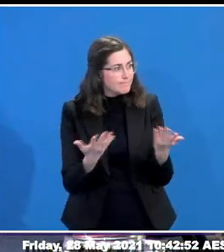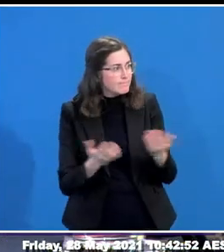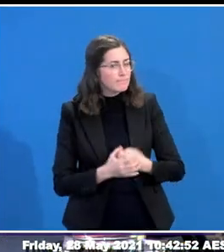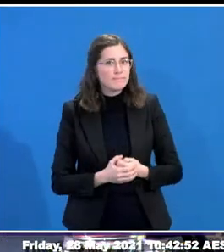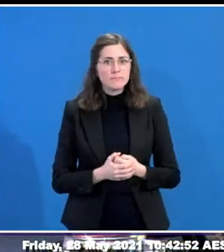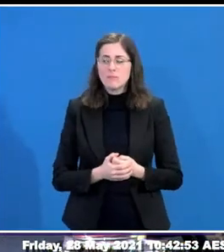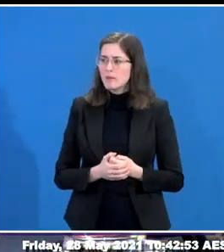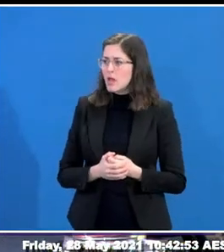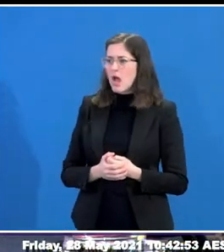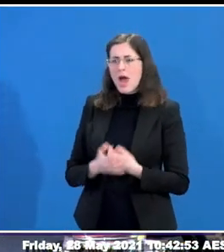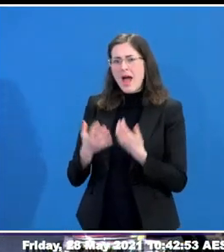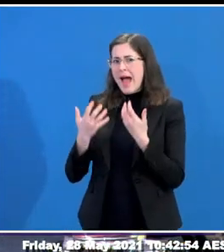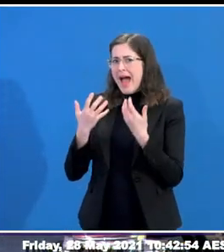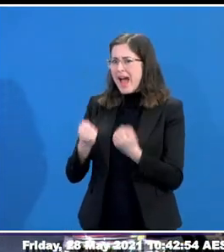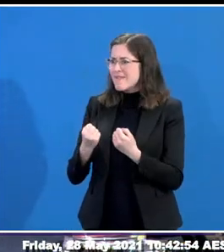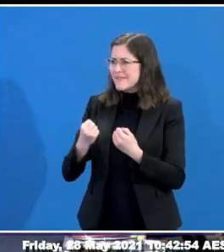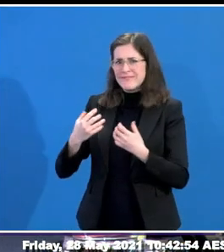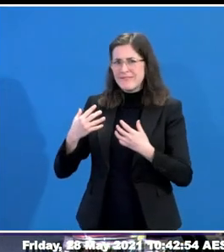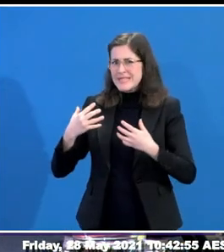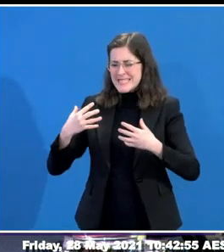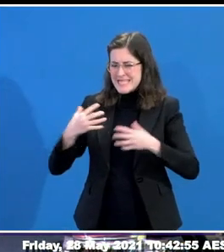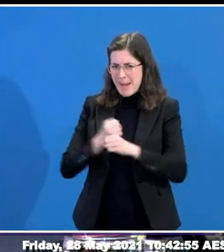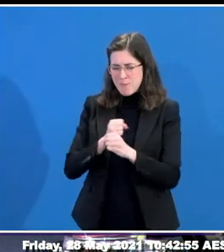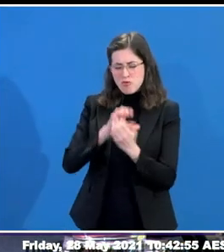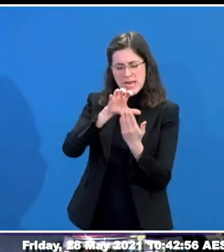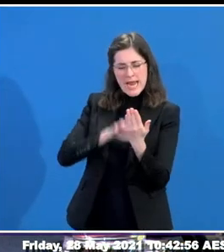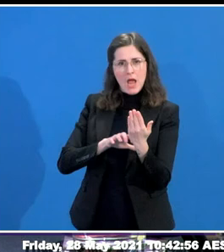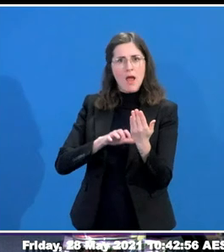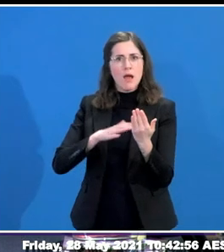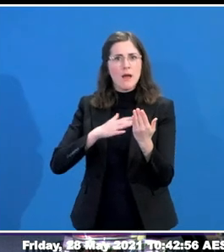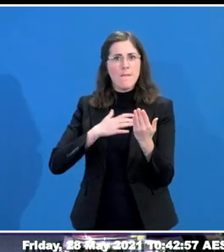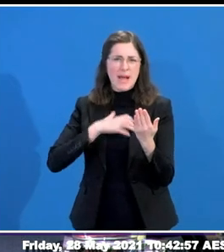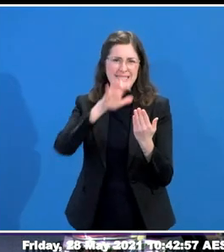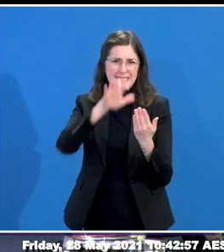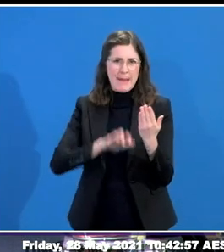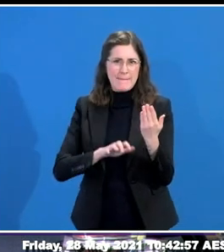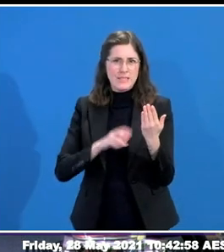I think there is a summary in statement 22 of my --- well, section